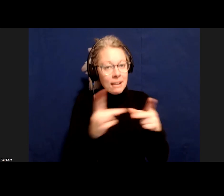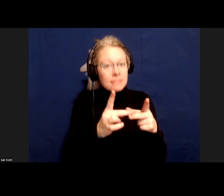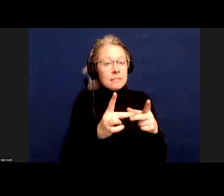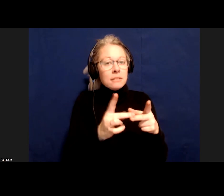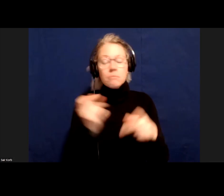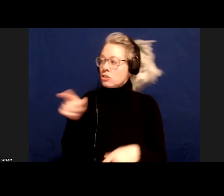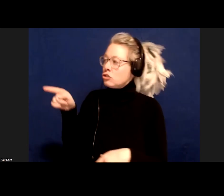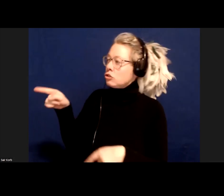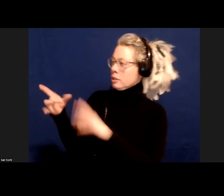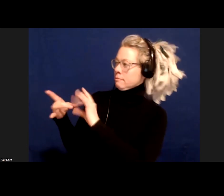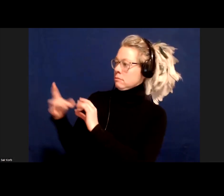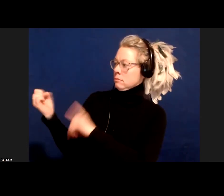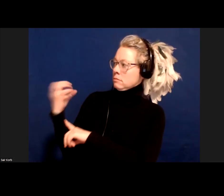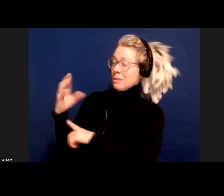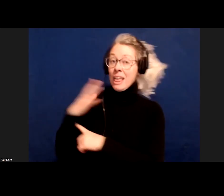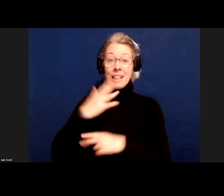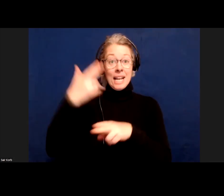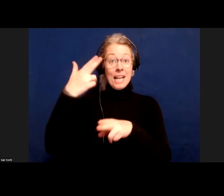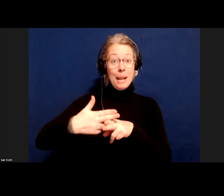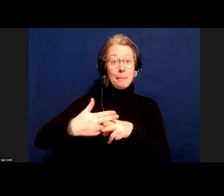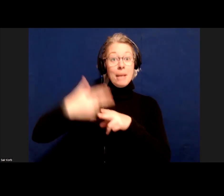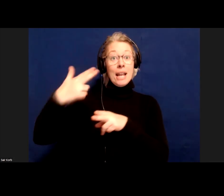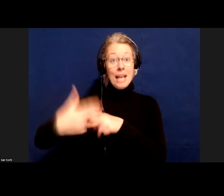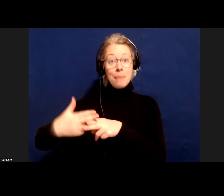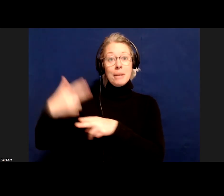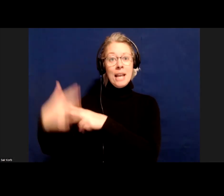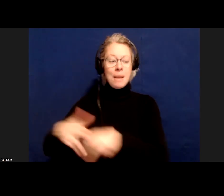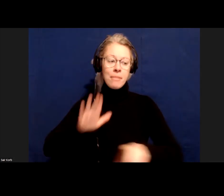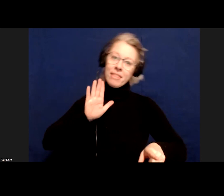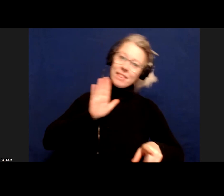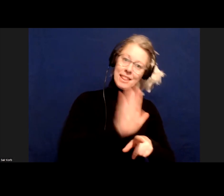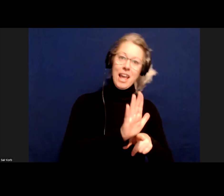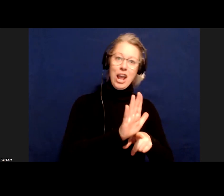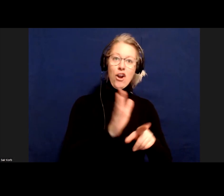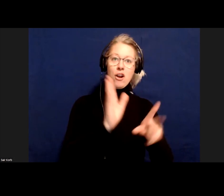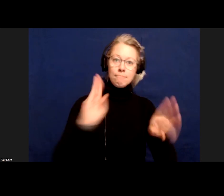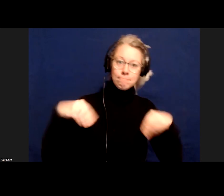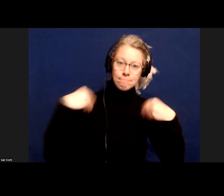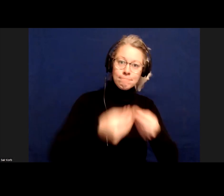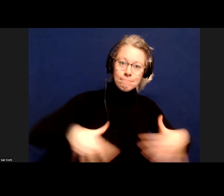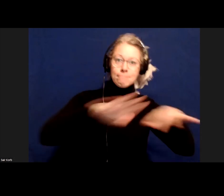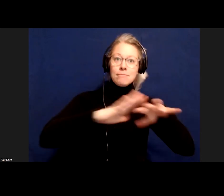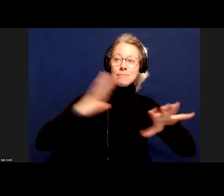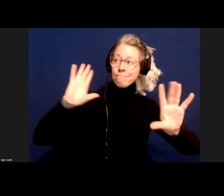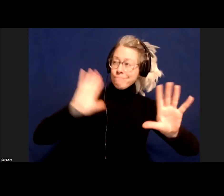names out loud, that this is the ancestral home of and has been for time immemorial of